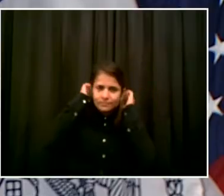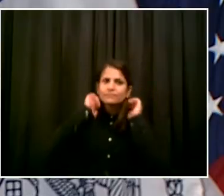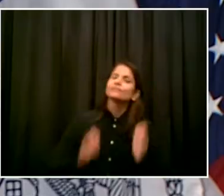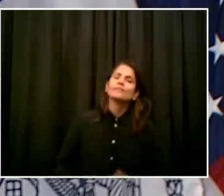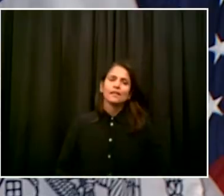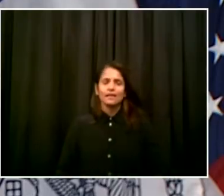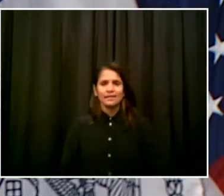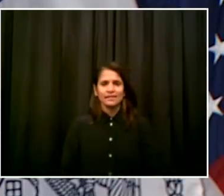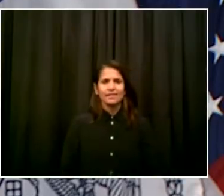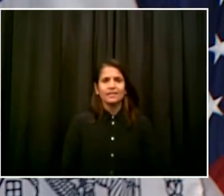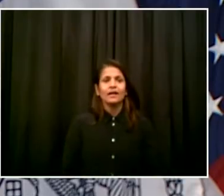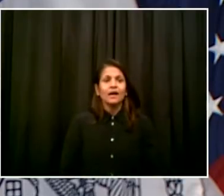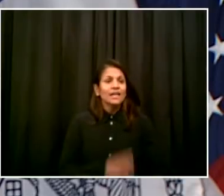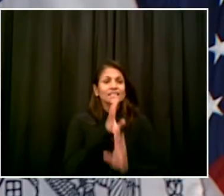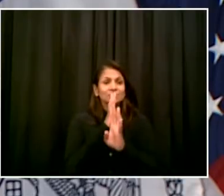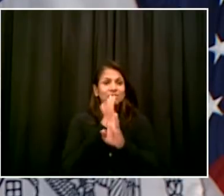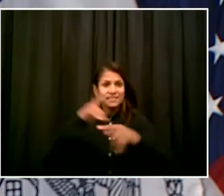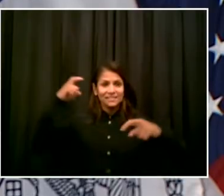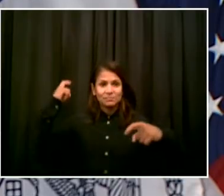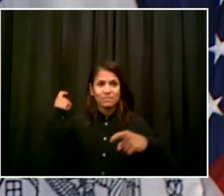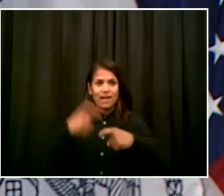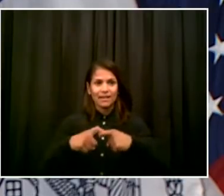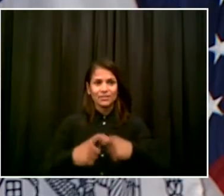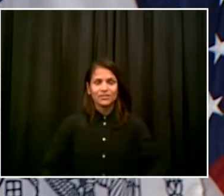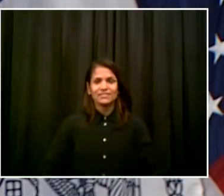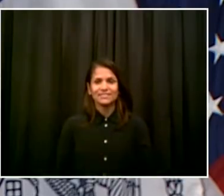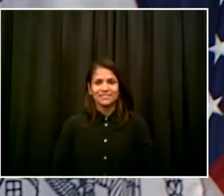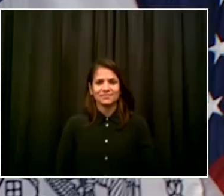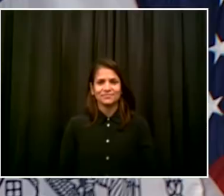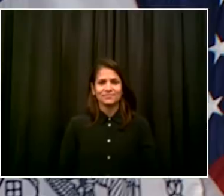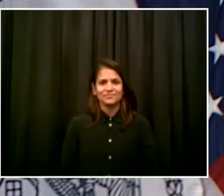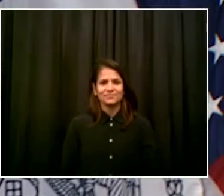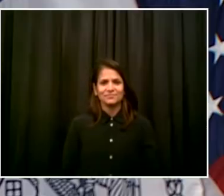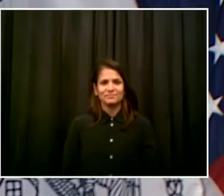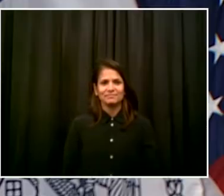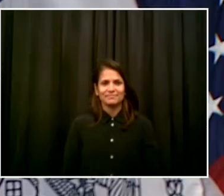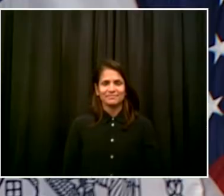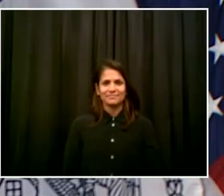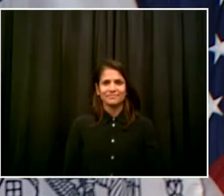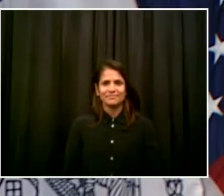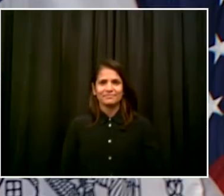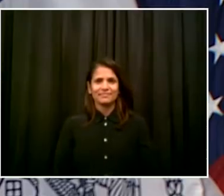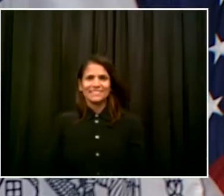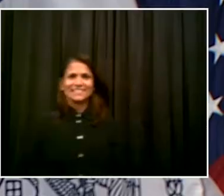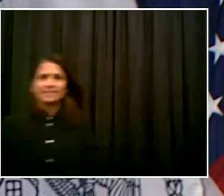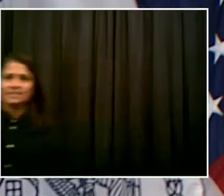WORDS IN SPANISH. [ SPEAKING